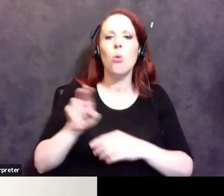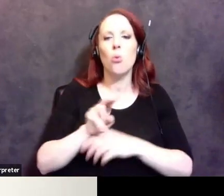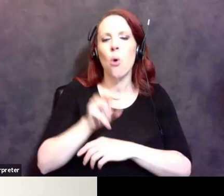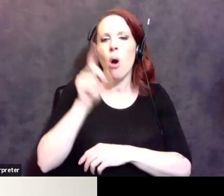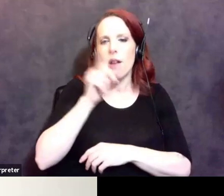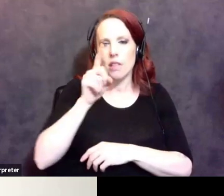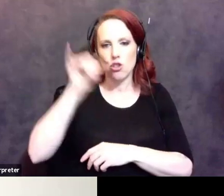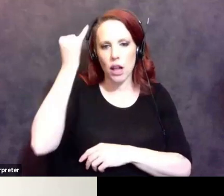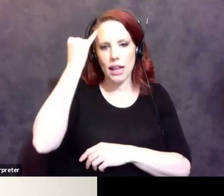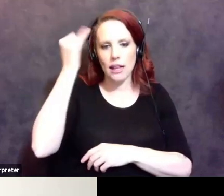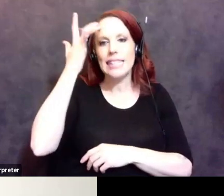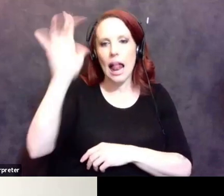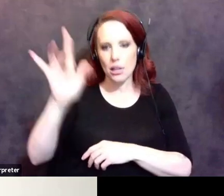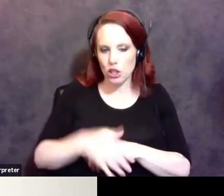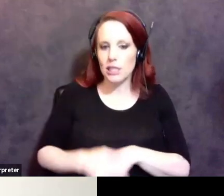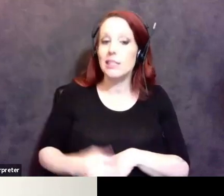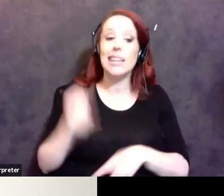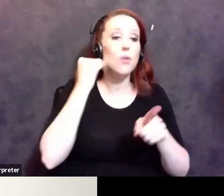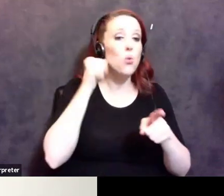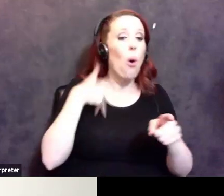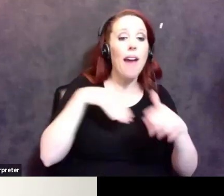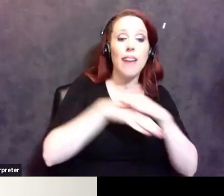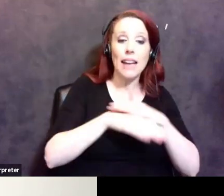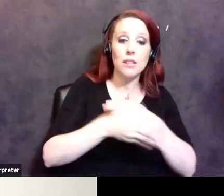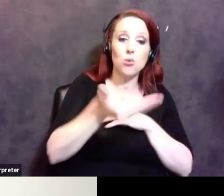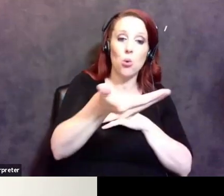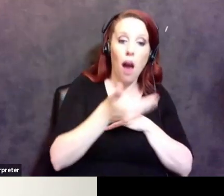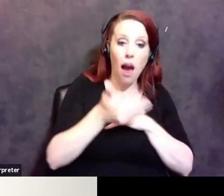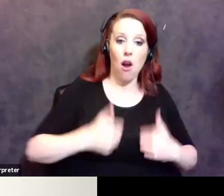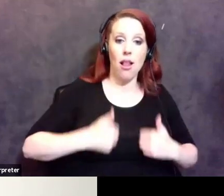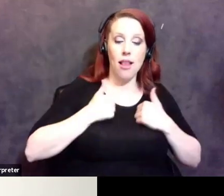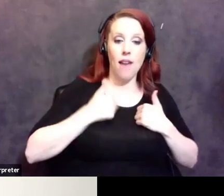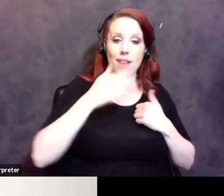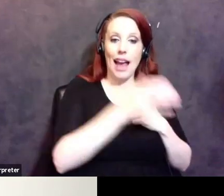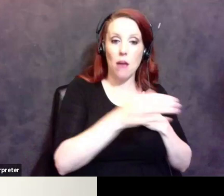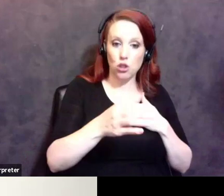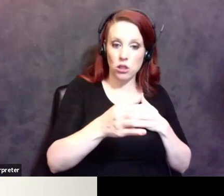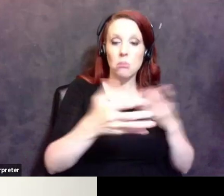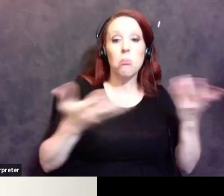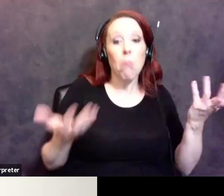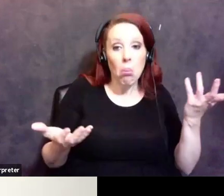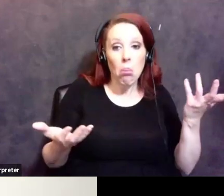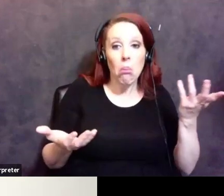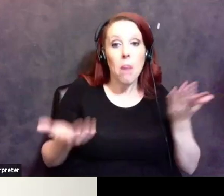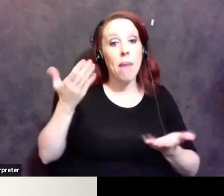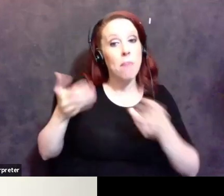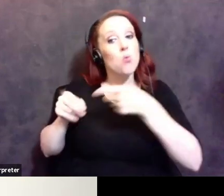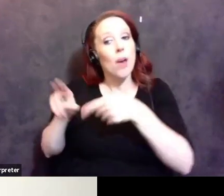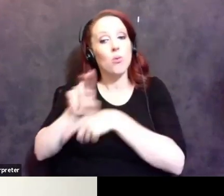and if you don't have access or the budget for a live captioner maybe that's a good backup